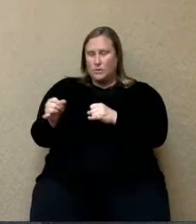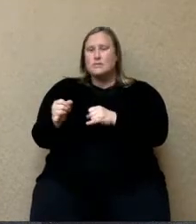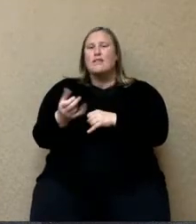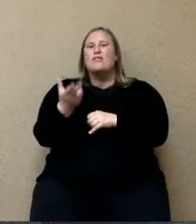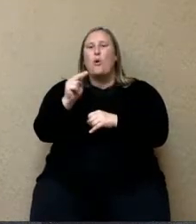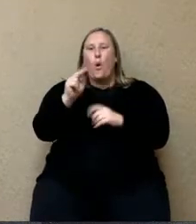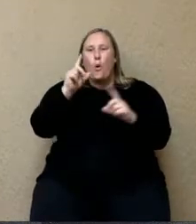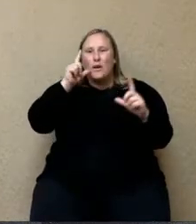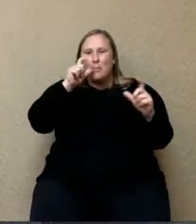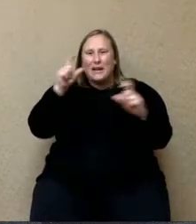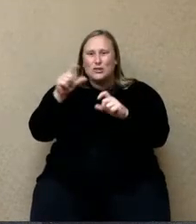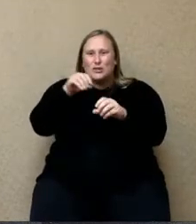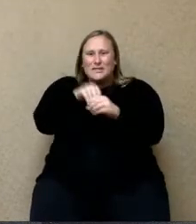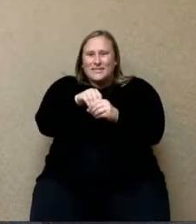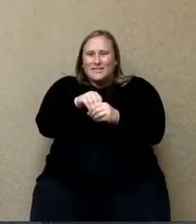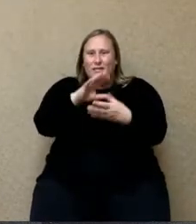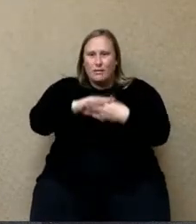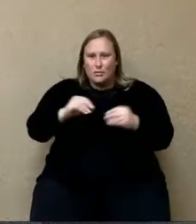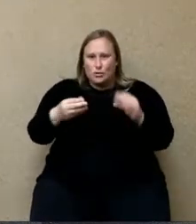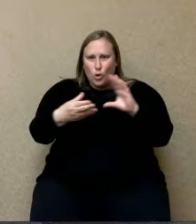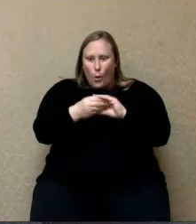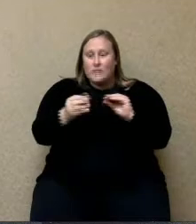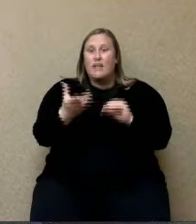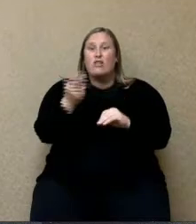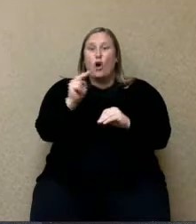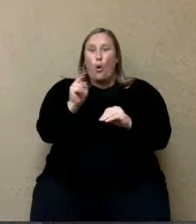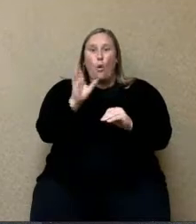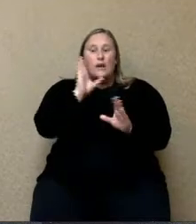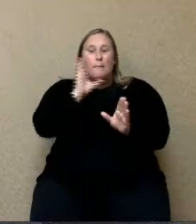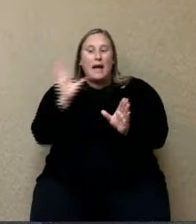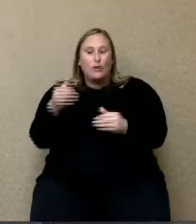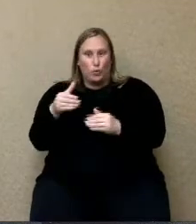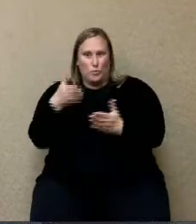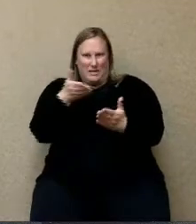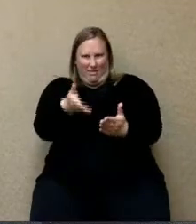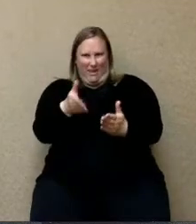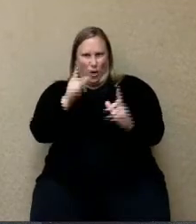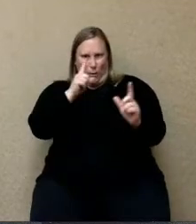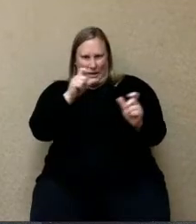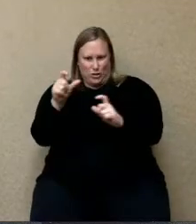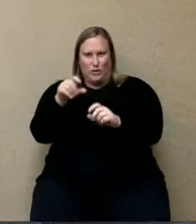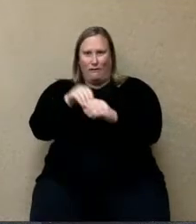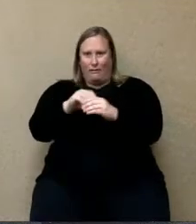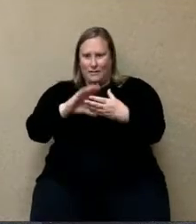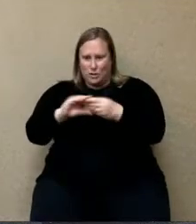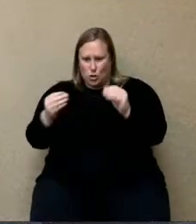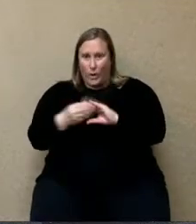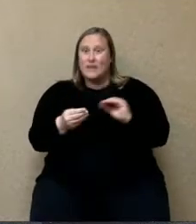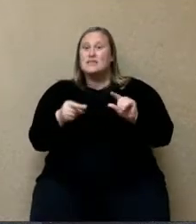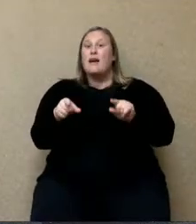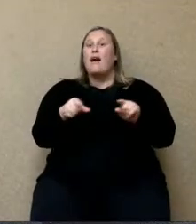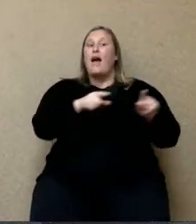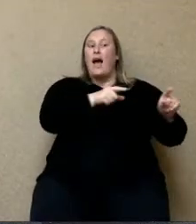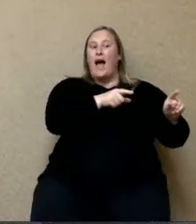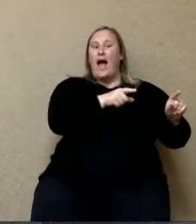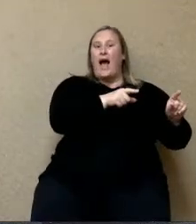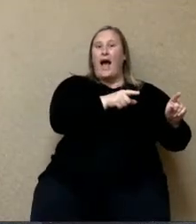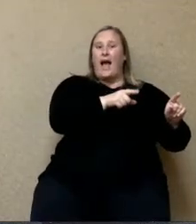own photographs in it, their own bedrooms past and then present, the ones they picked.